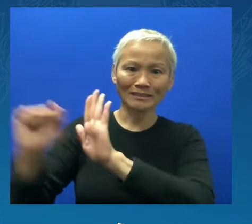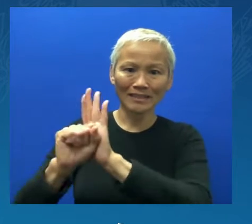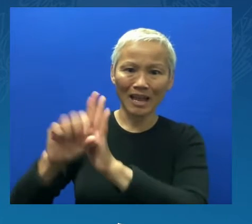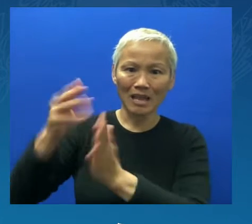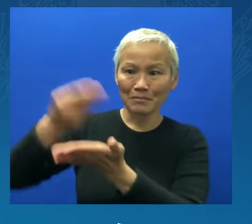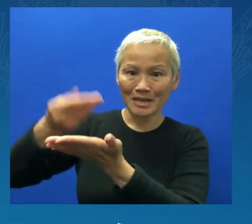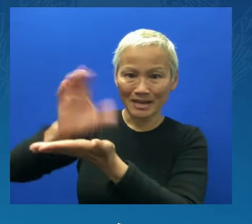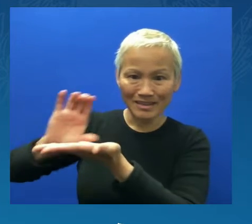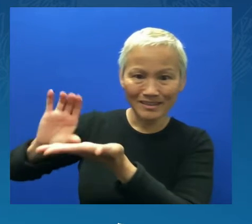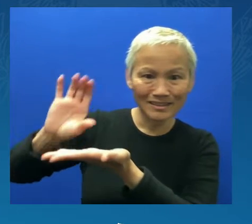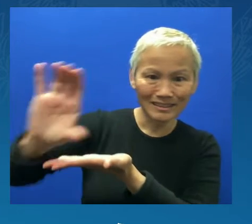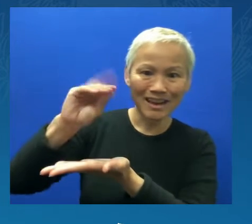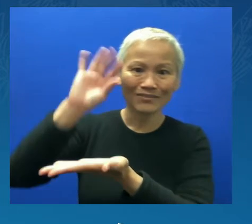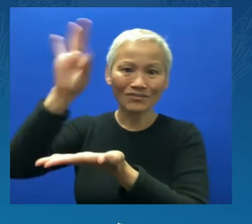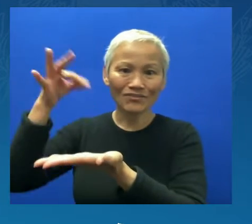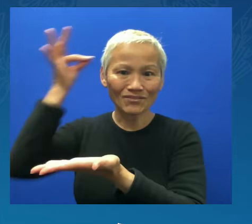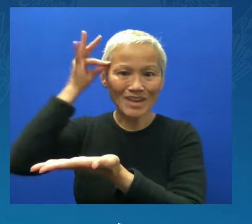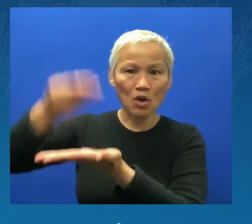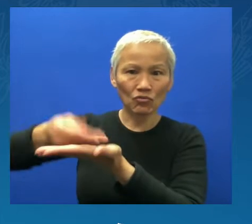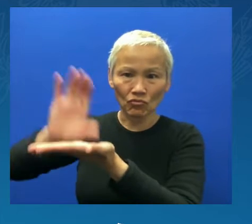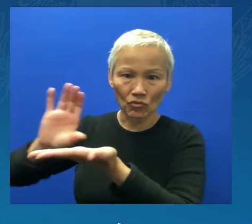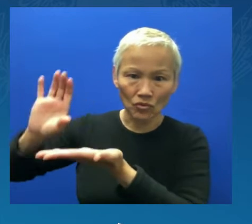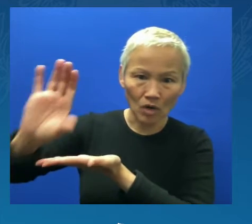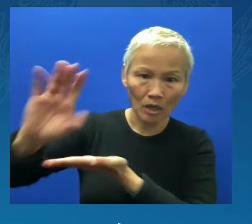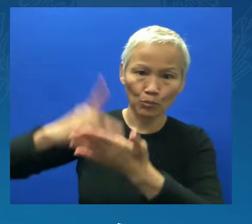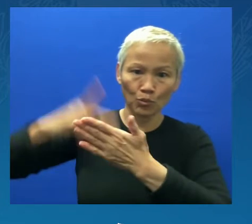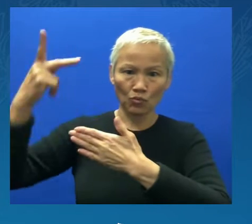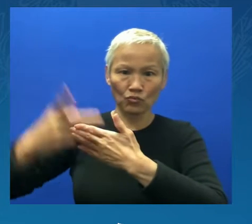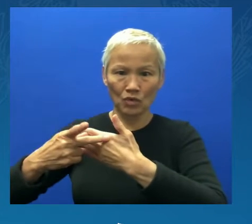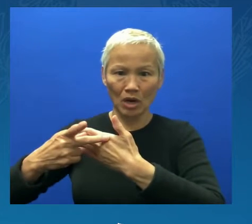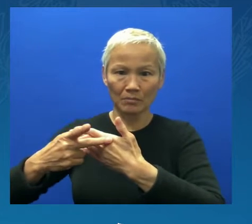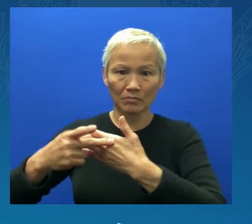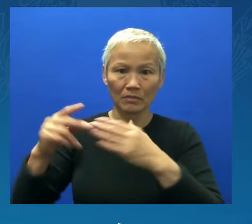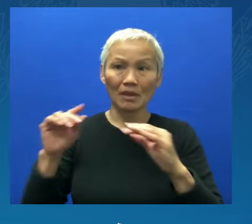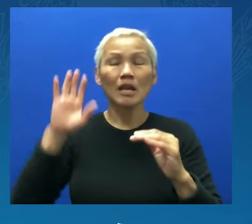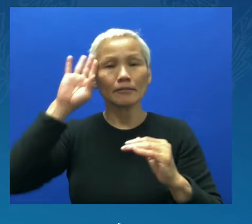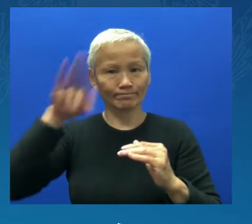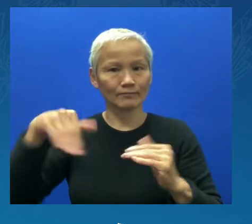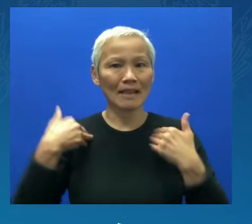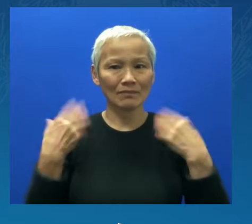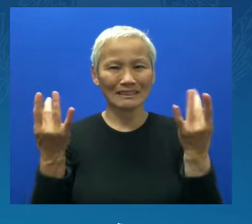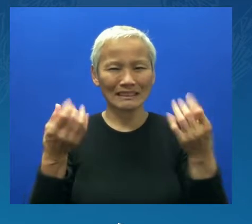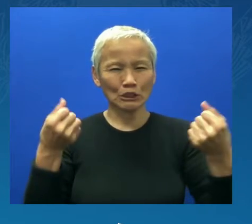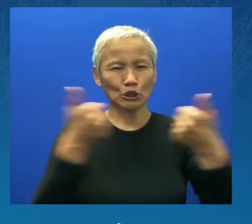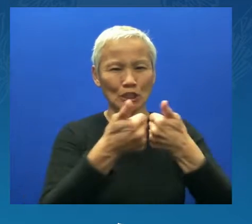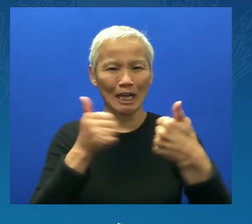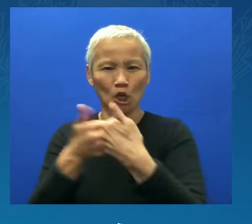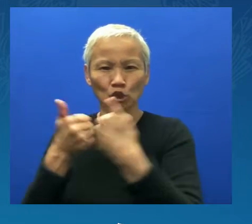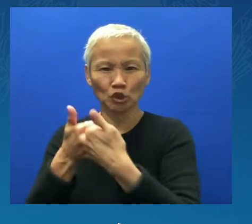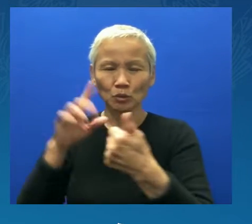Now, it's tricky to do that, which is why we're going to need your support to make sure that we support the right vice president